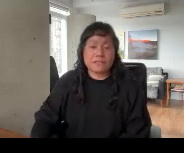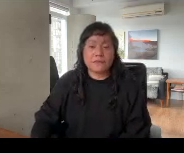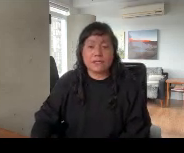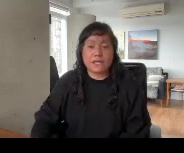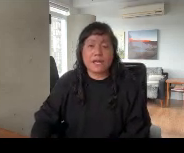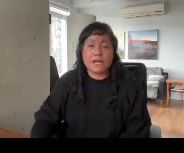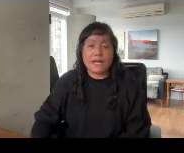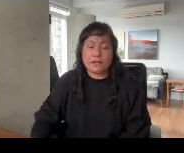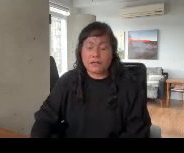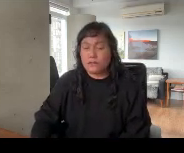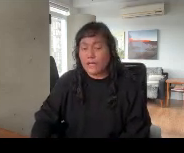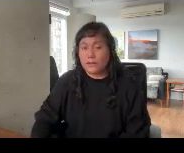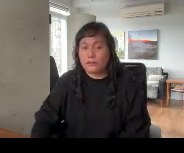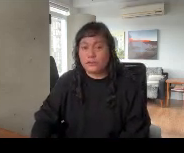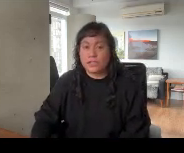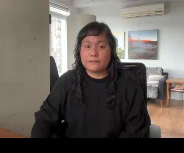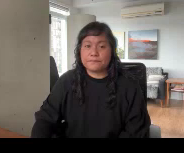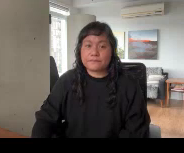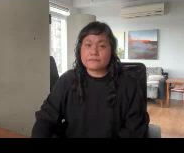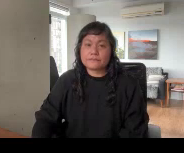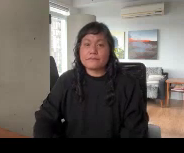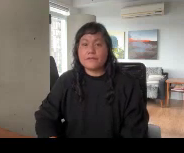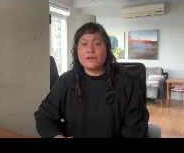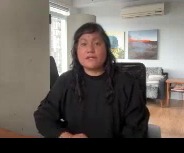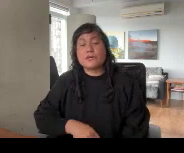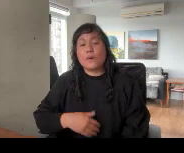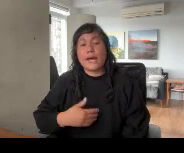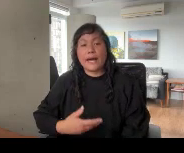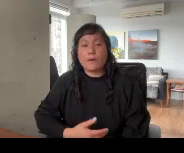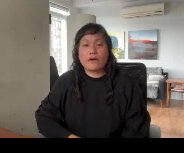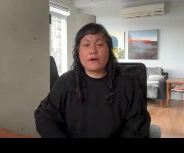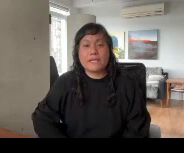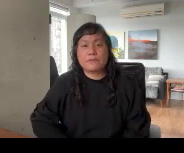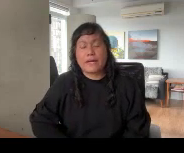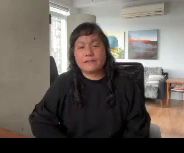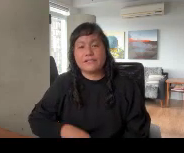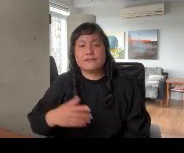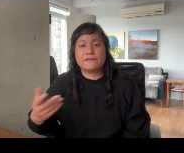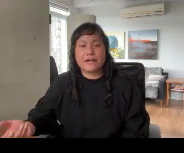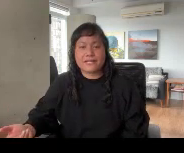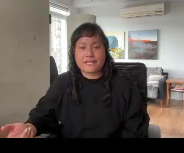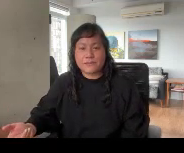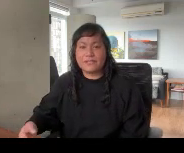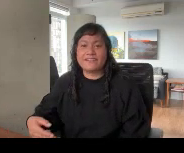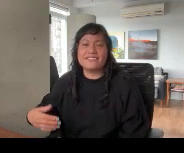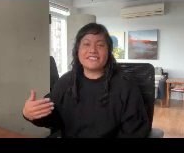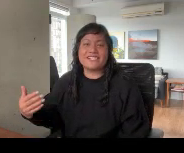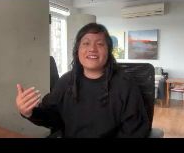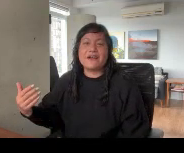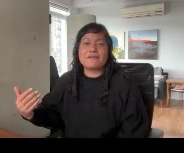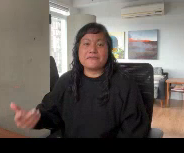accessibility and conclusion. So how are our best practices for accessibility and inclusion